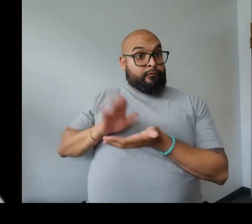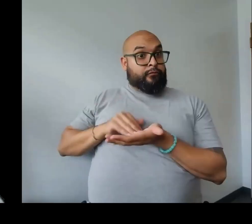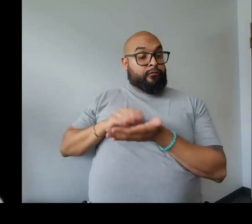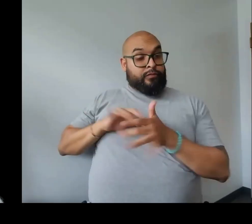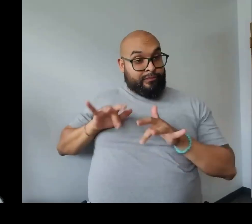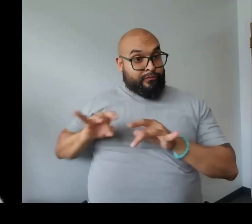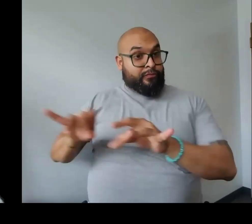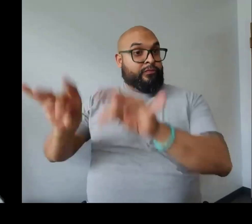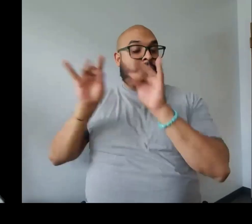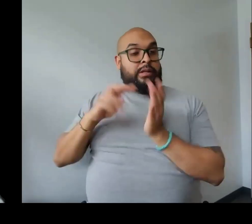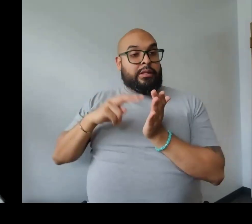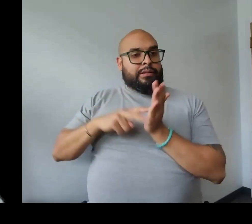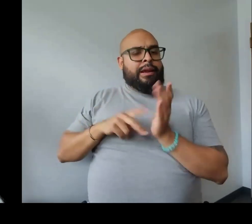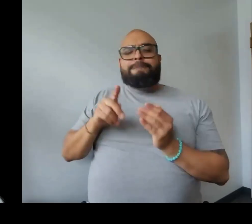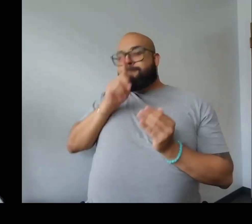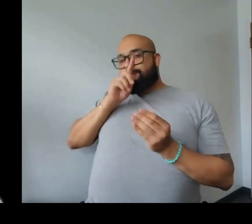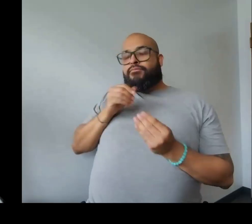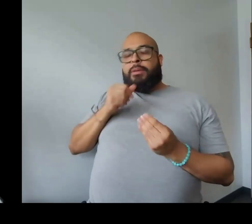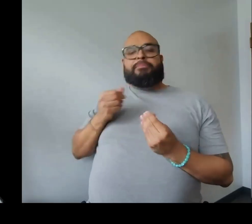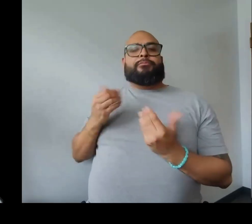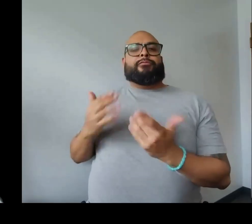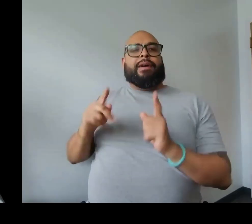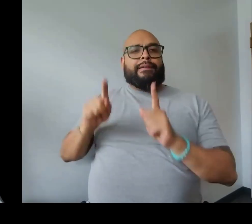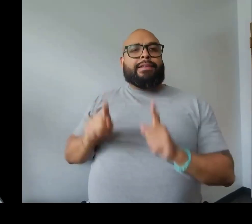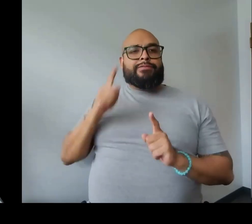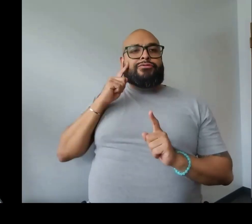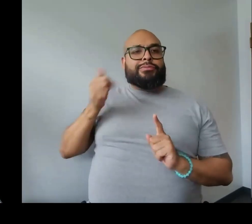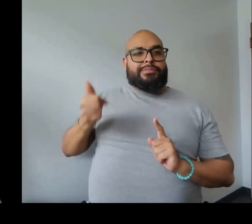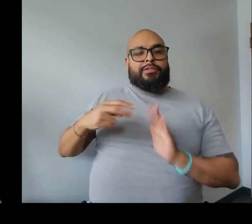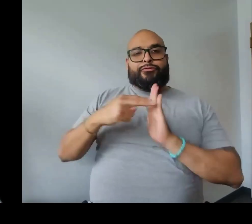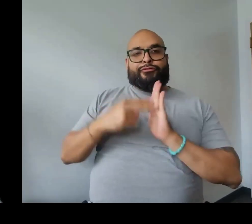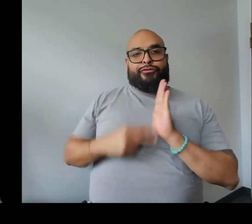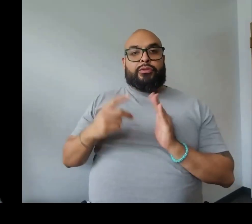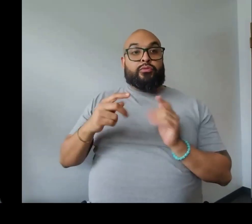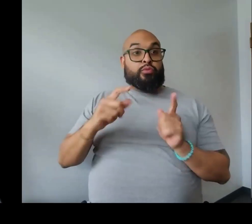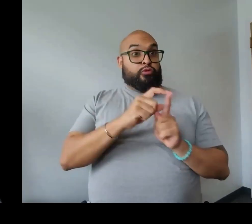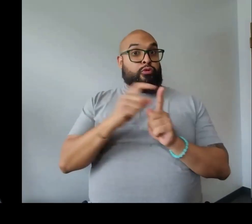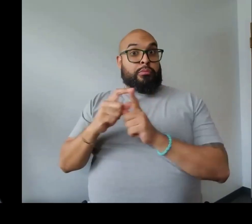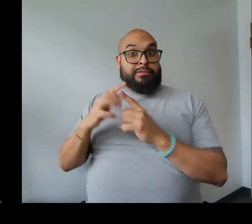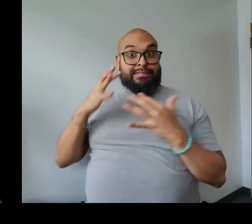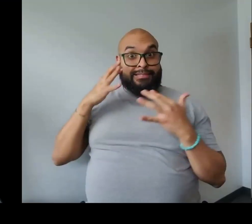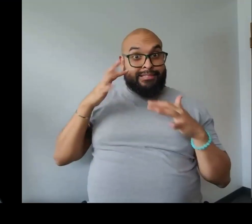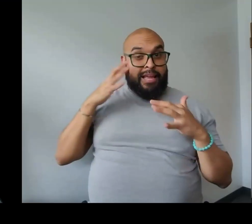a task to read with words or sounds, especially the sounds that they haven't been directly taught.